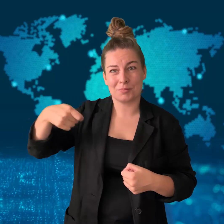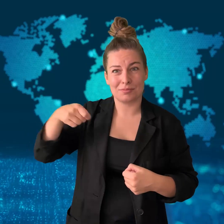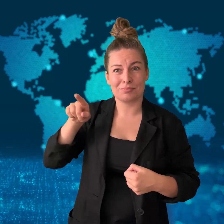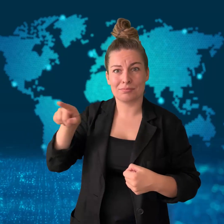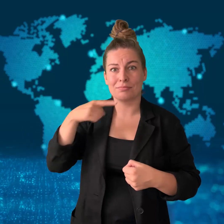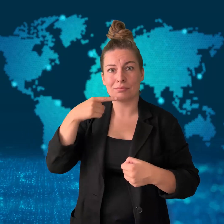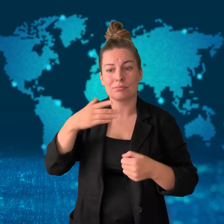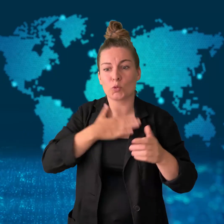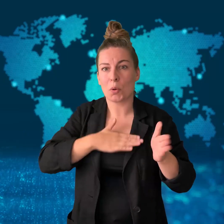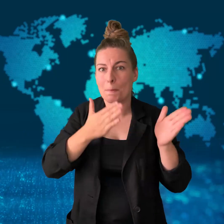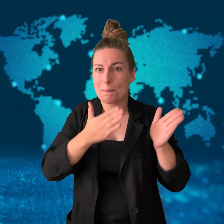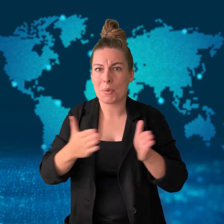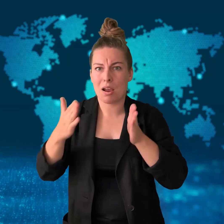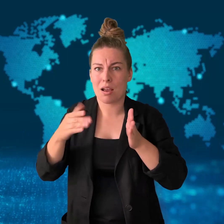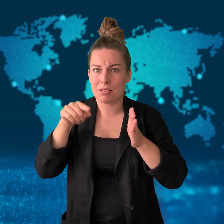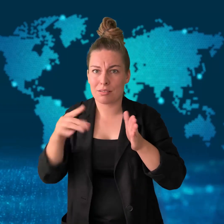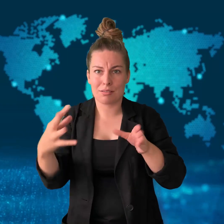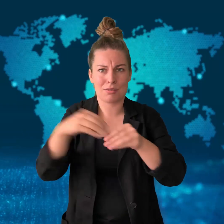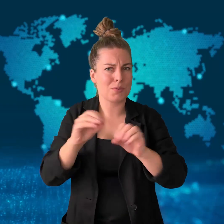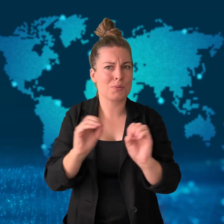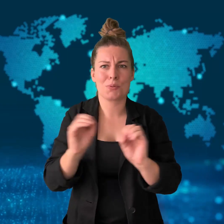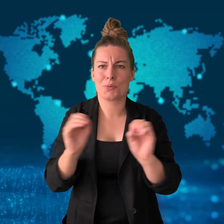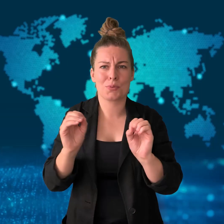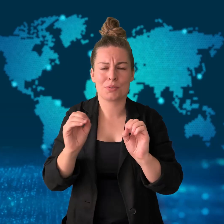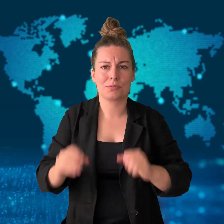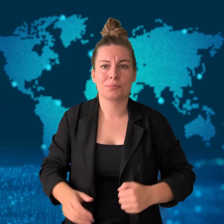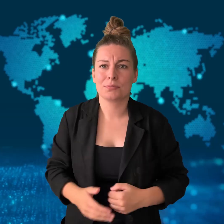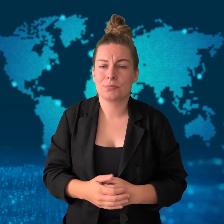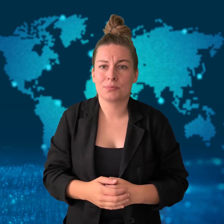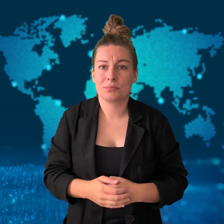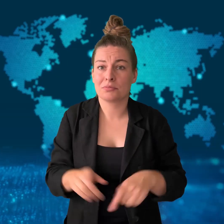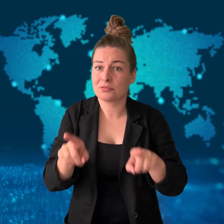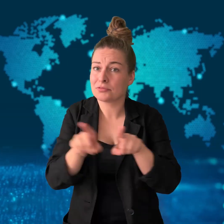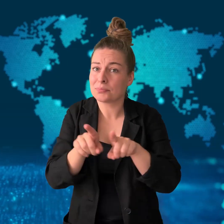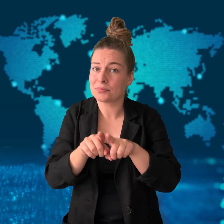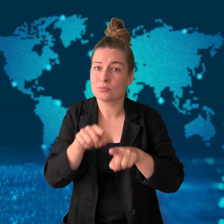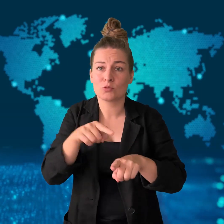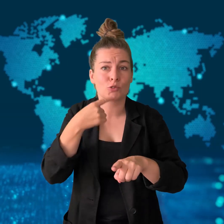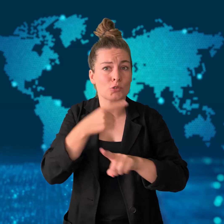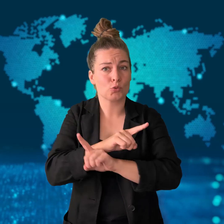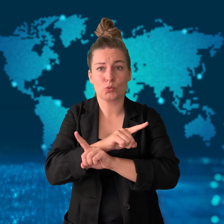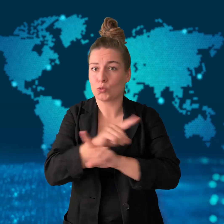Russia had said that Ukraine needed to stop trying to join NATO,